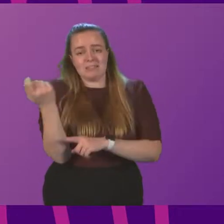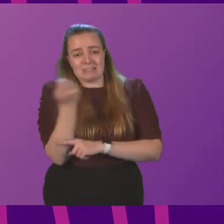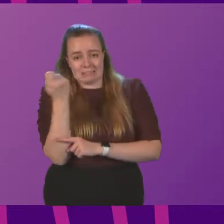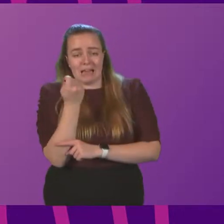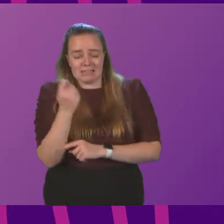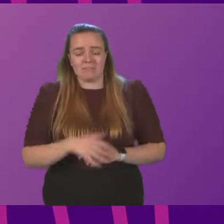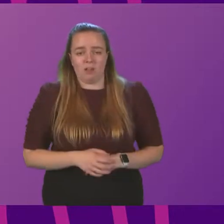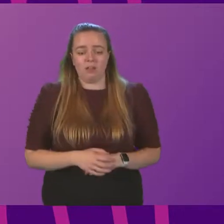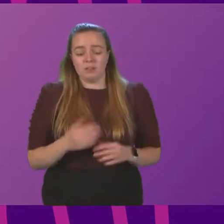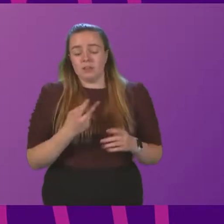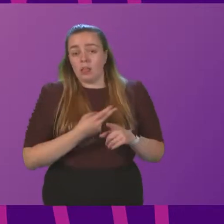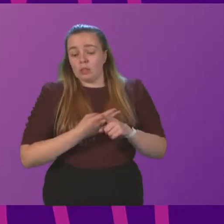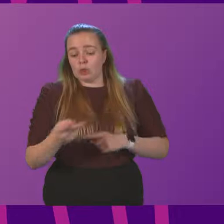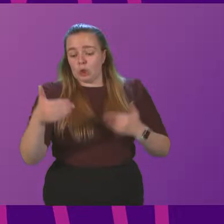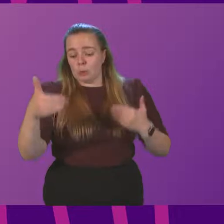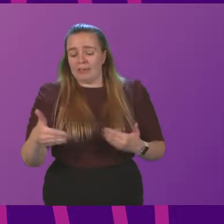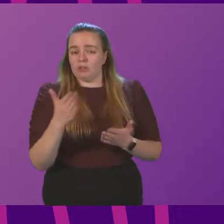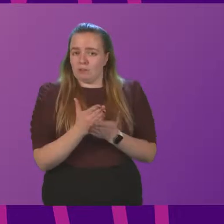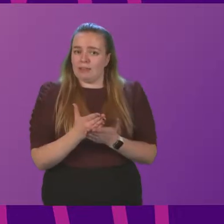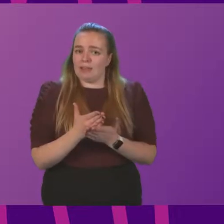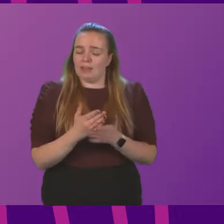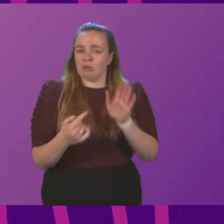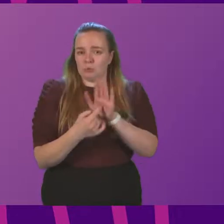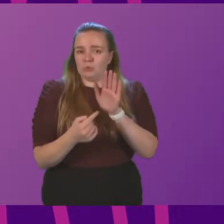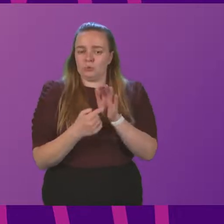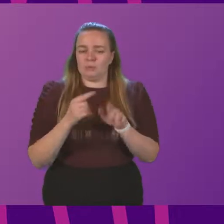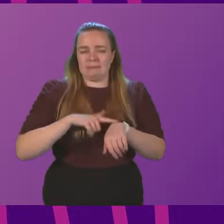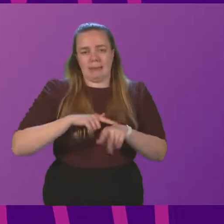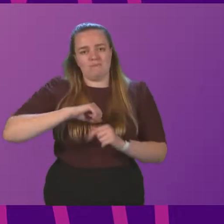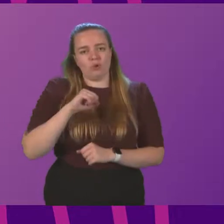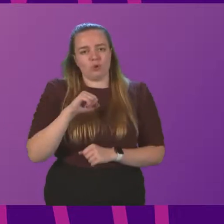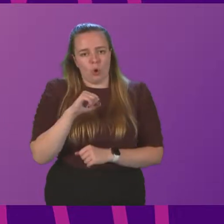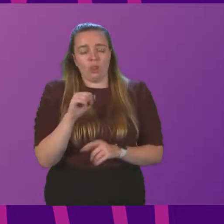The next fortnight is a critical moment for Scotland and, indeed, for the world